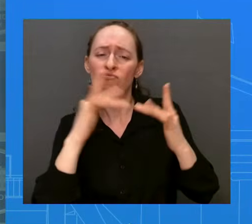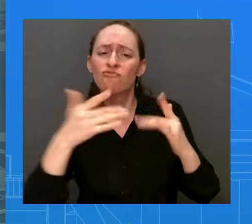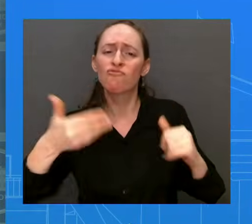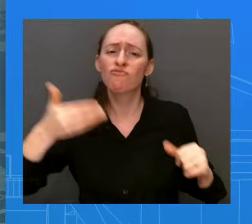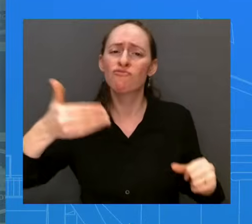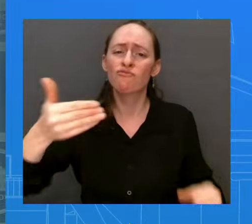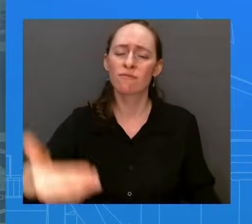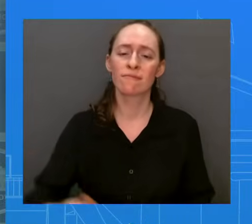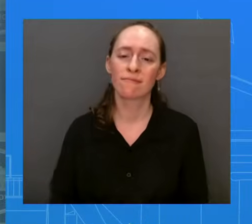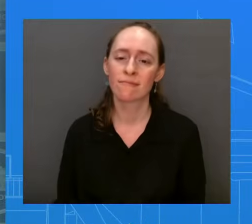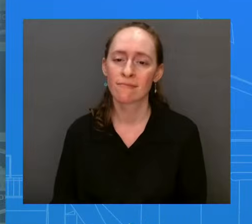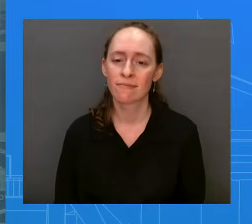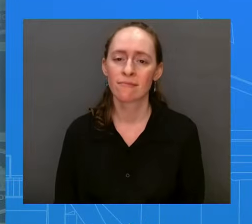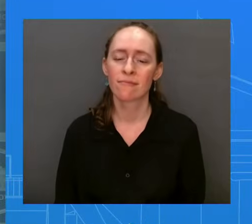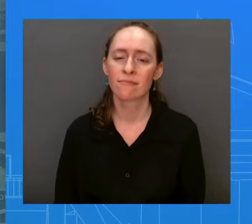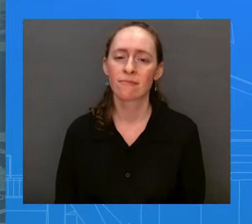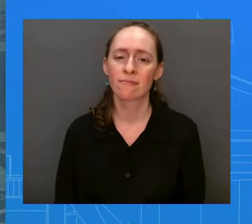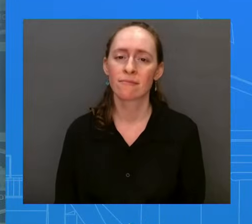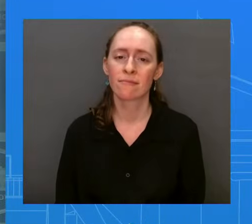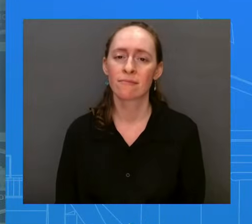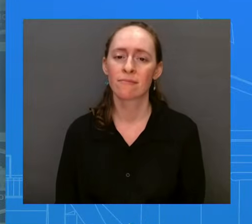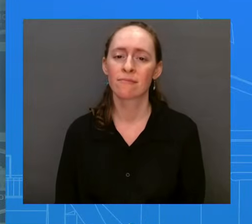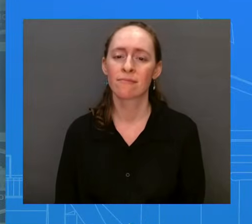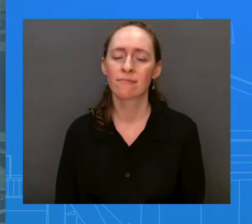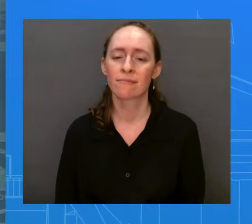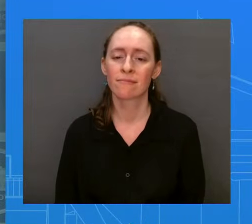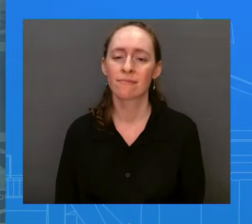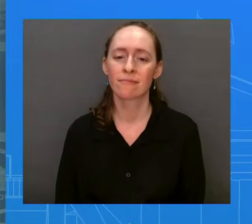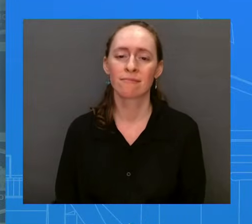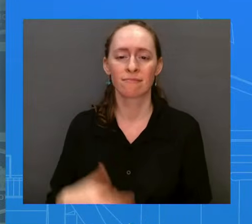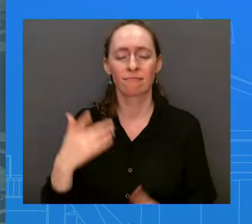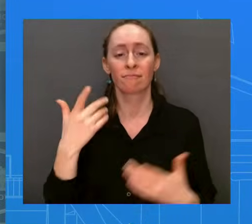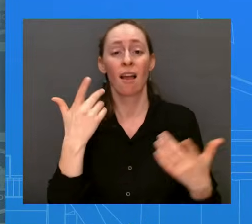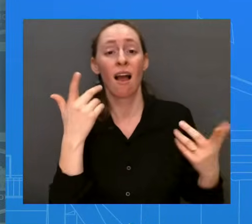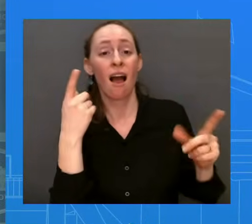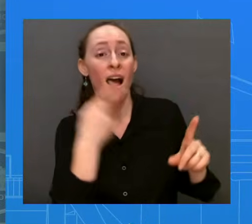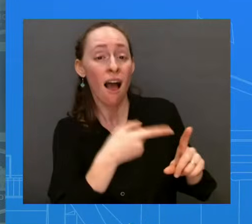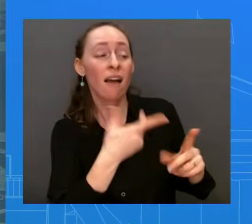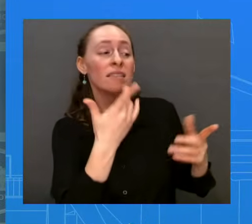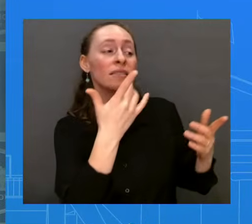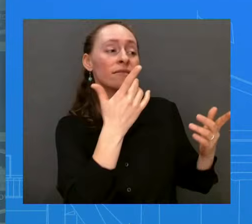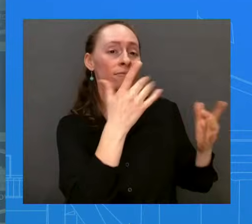we did have private discussions with senior Chinese leaders. Ms. Jean-Pierre: Go ahead. The Press: Thanks. Thanks, Admiral.